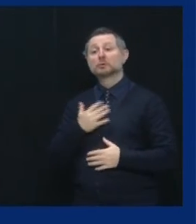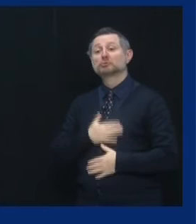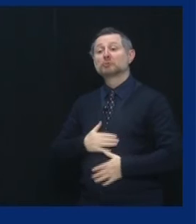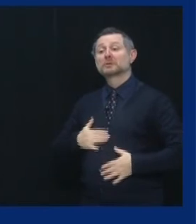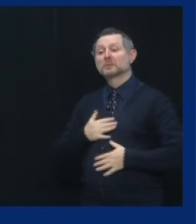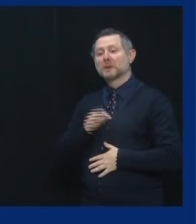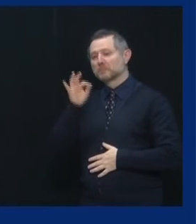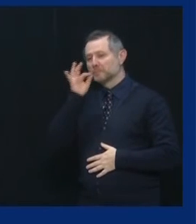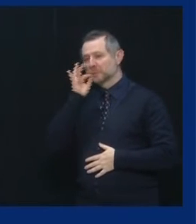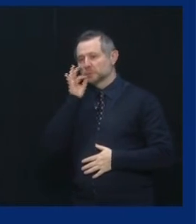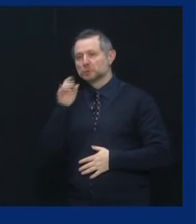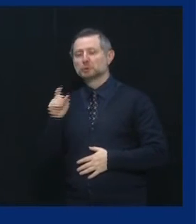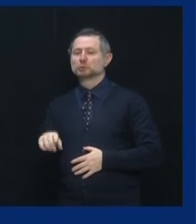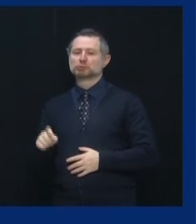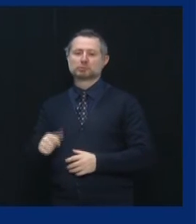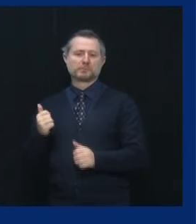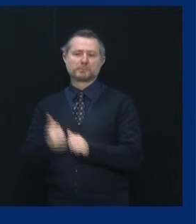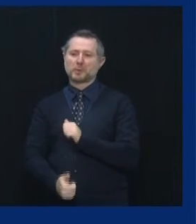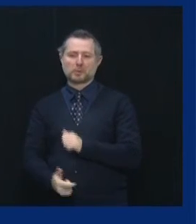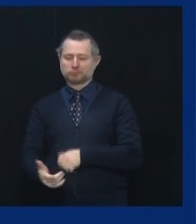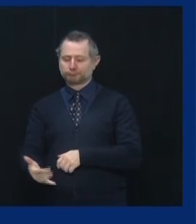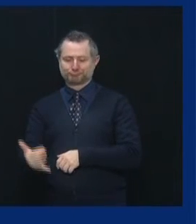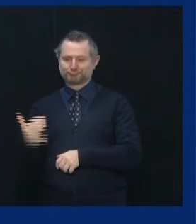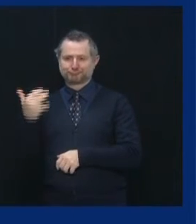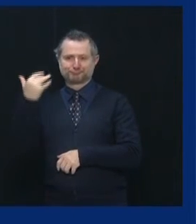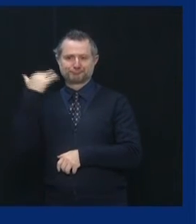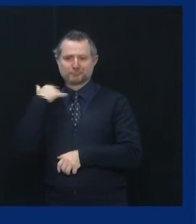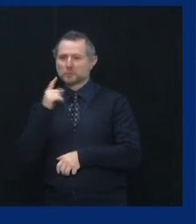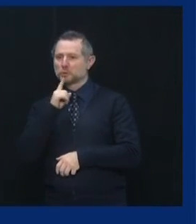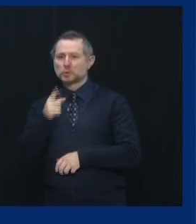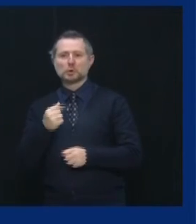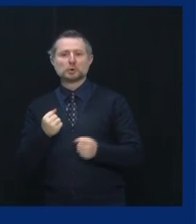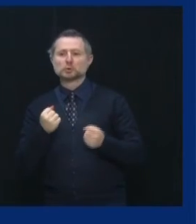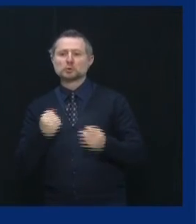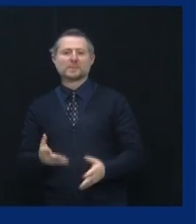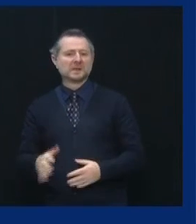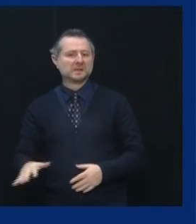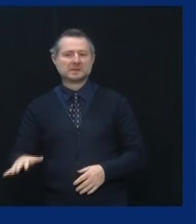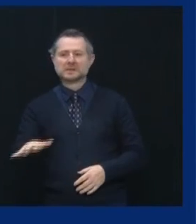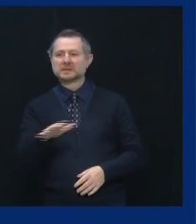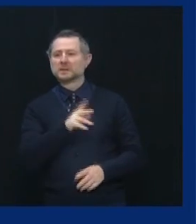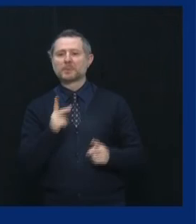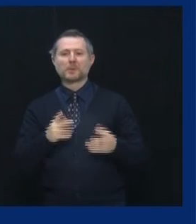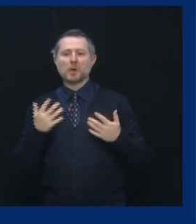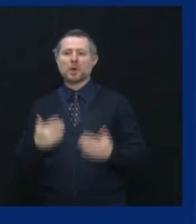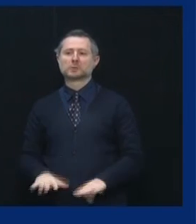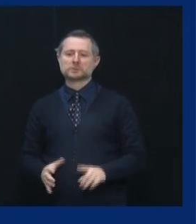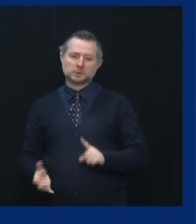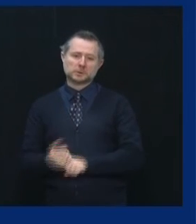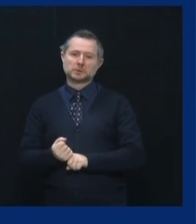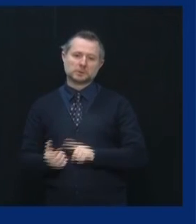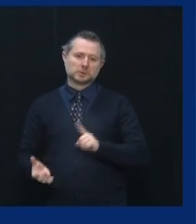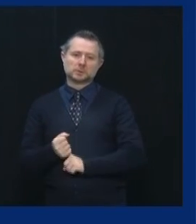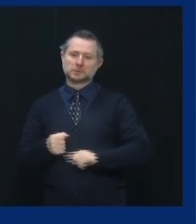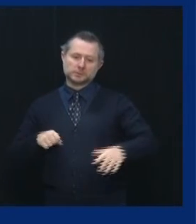SPORTS BETTING.